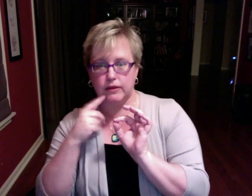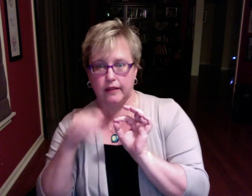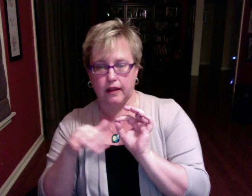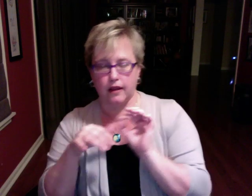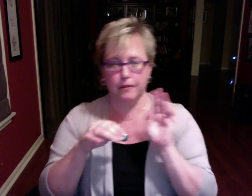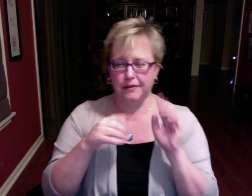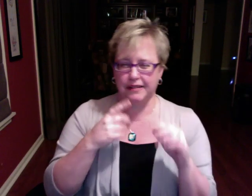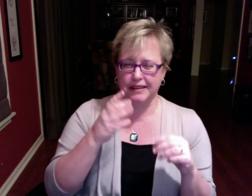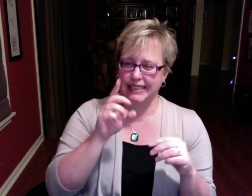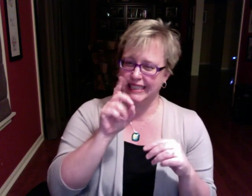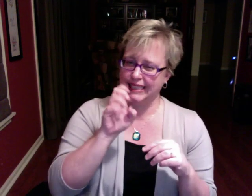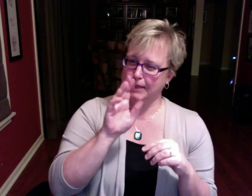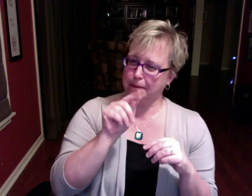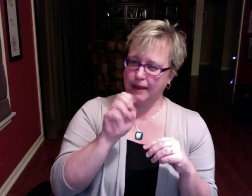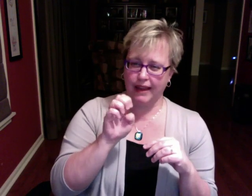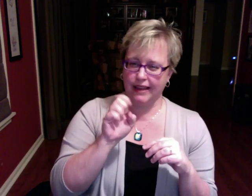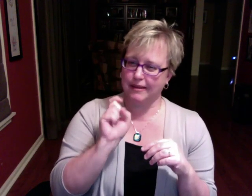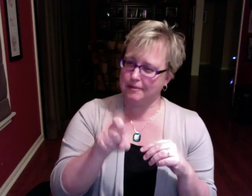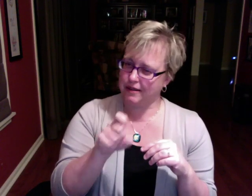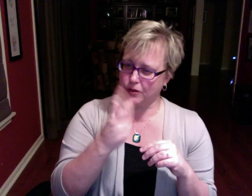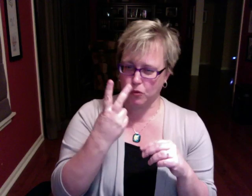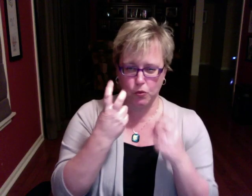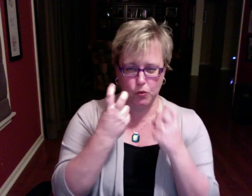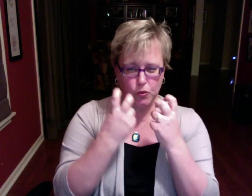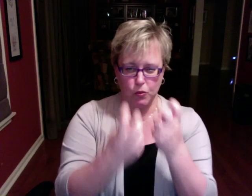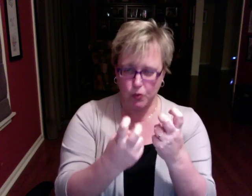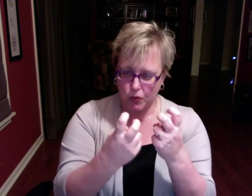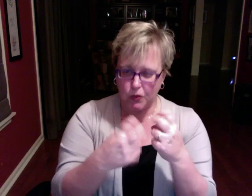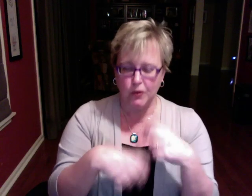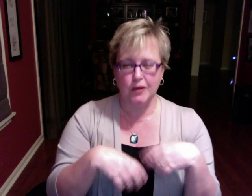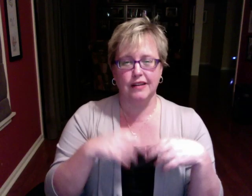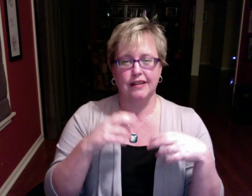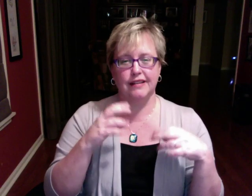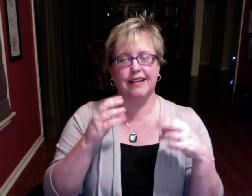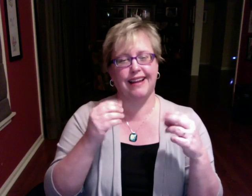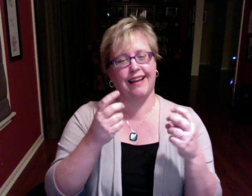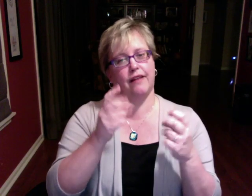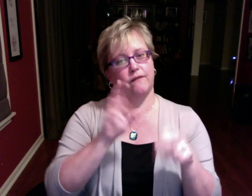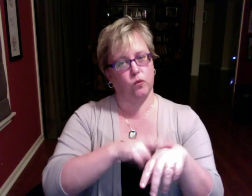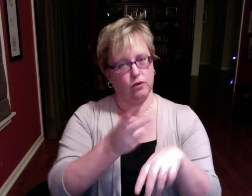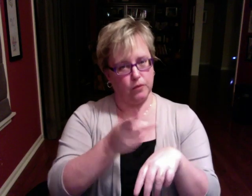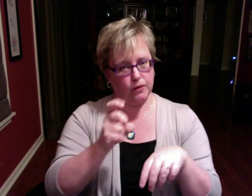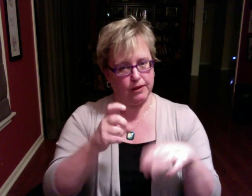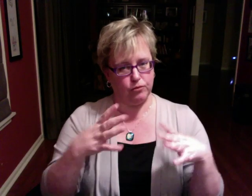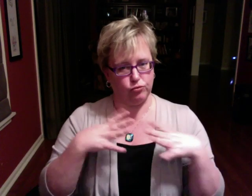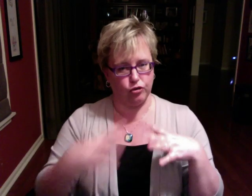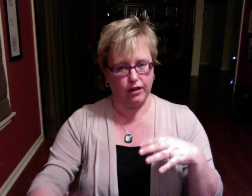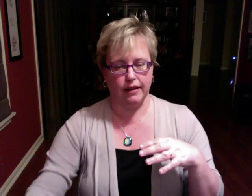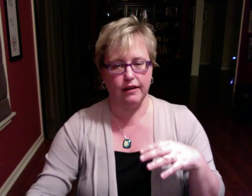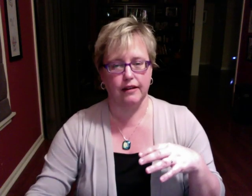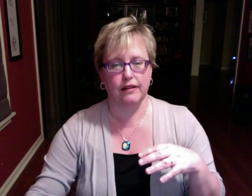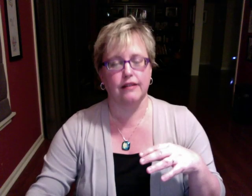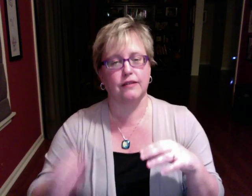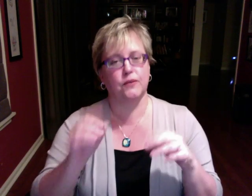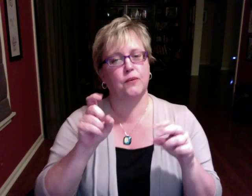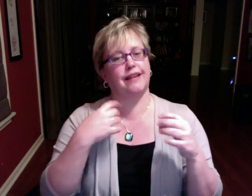for everyone on stage. The interpreter would be like - Hillary said that, Bernie said that. With debates - it's ideal to have two interpreters signing at the same time - for the back and forth conversation. And of course both interpreters will need regular breaks. So 4 interpreters for debates